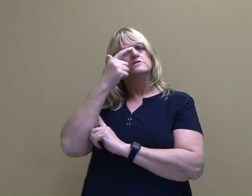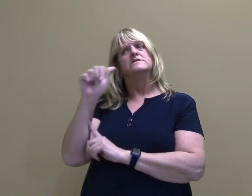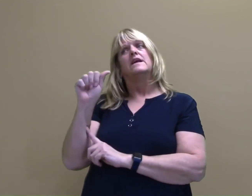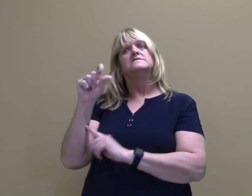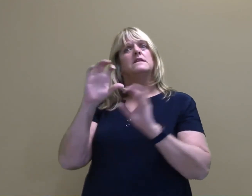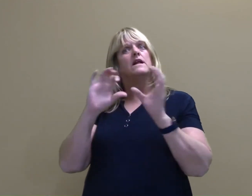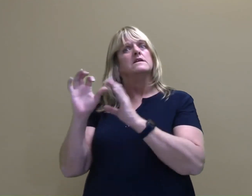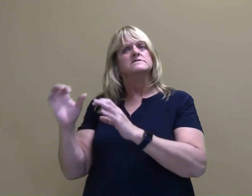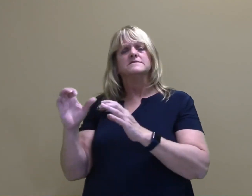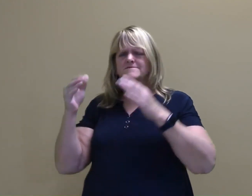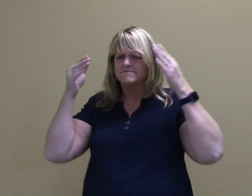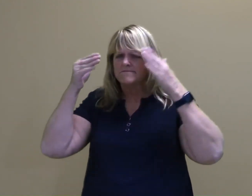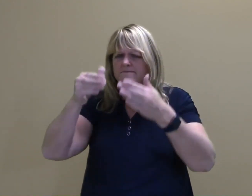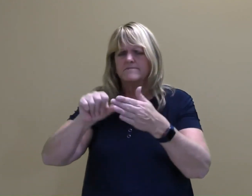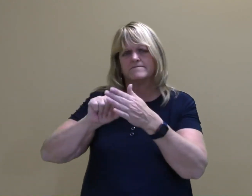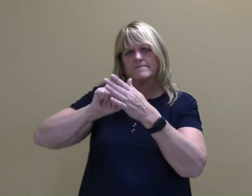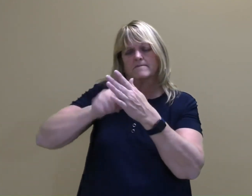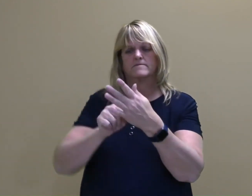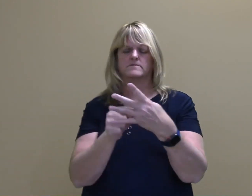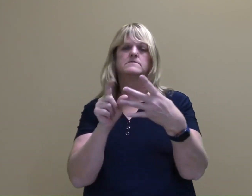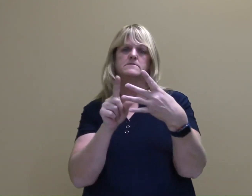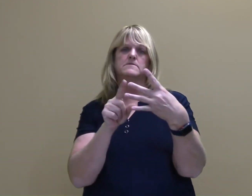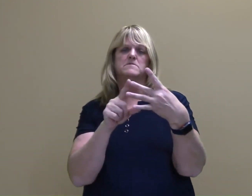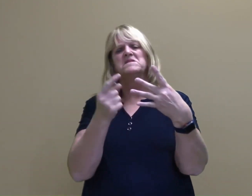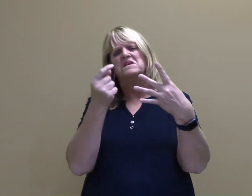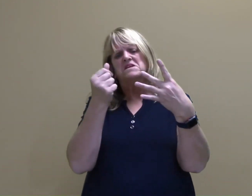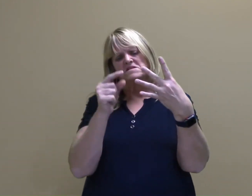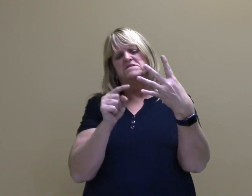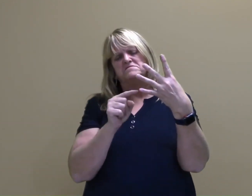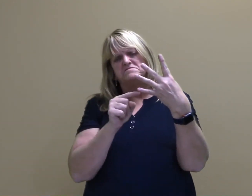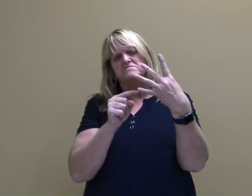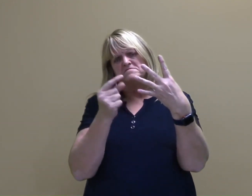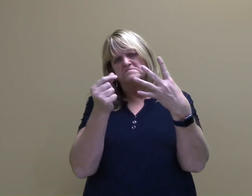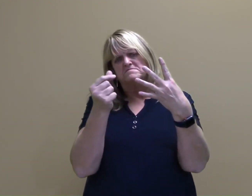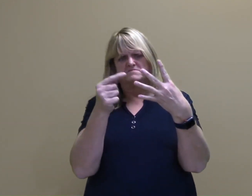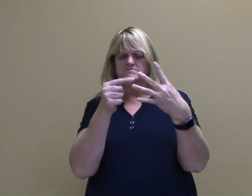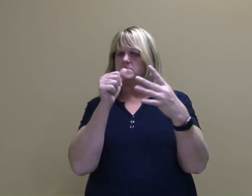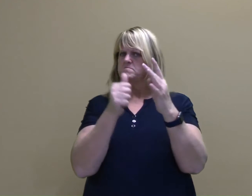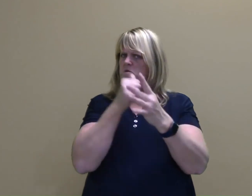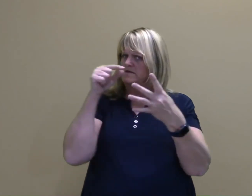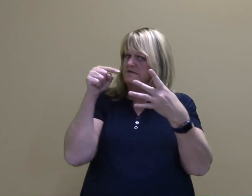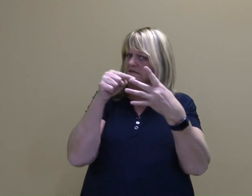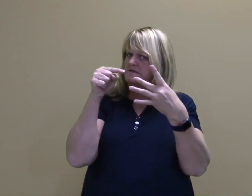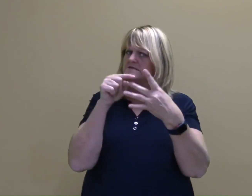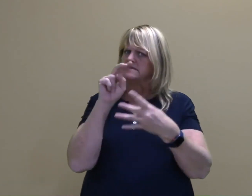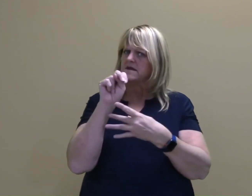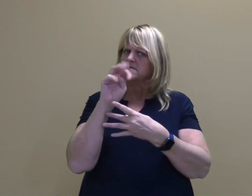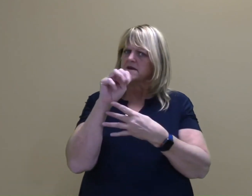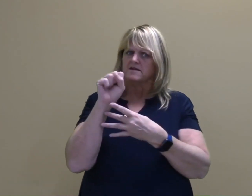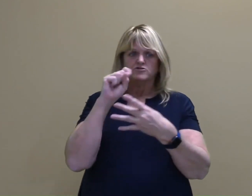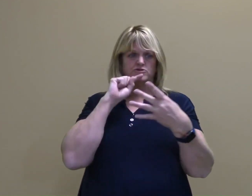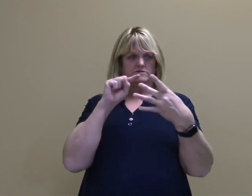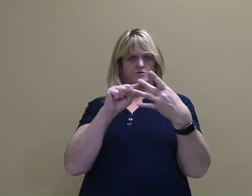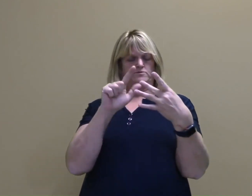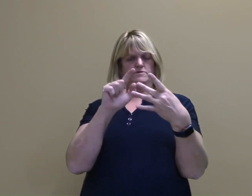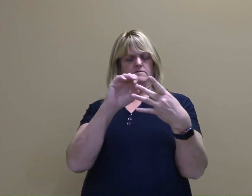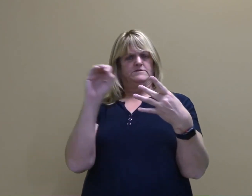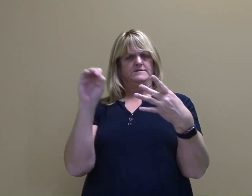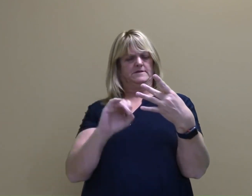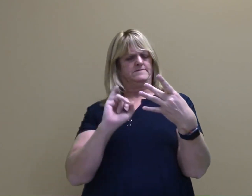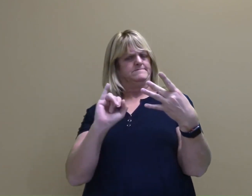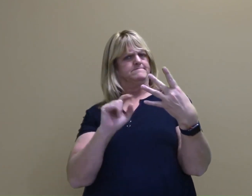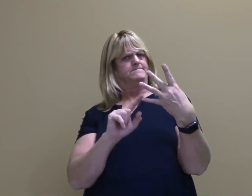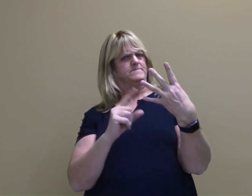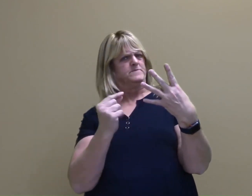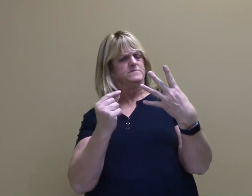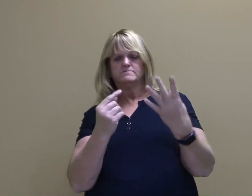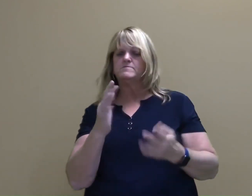Yet, ASL classes typically focus more on non-manual signals (NMS) with limited attention given to head movements even though NMS are accounted for only 21% of ASL usage.